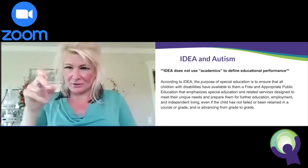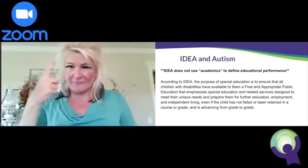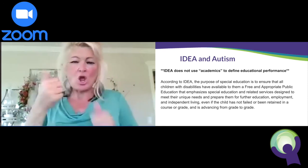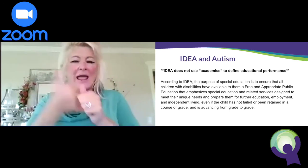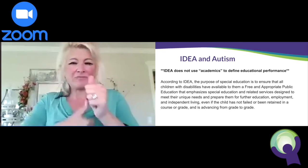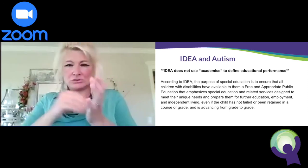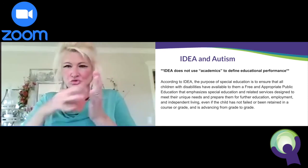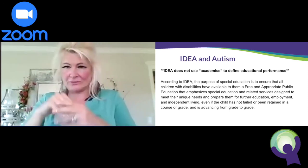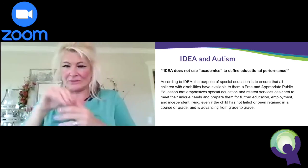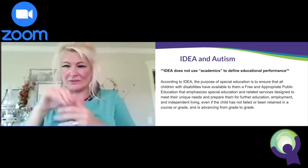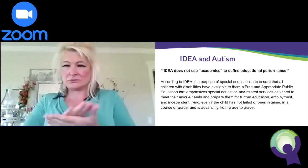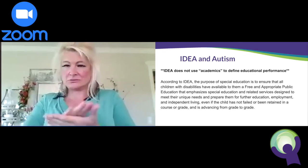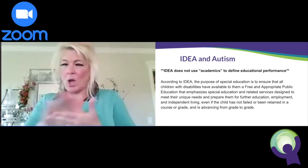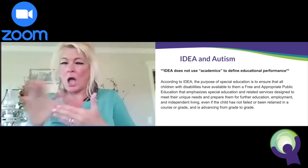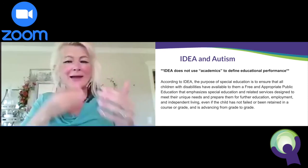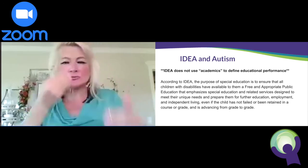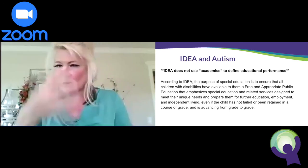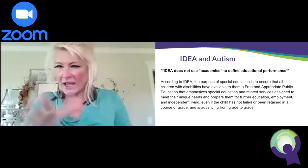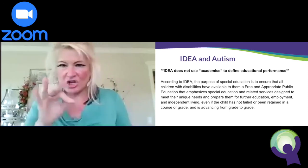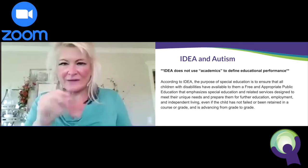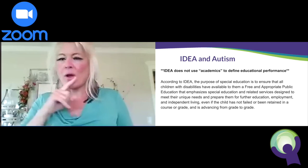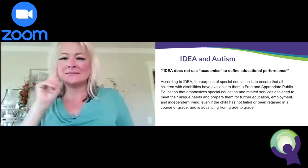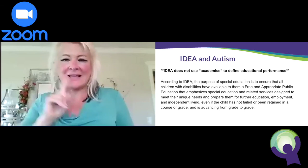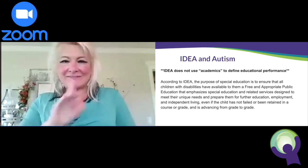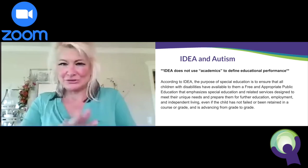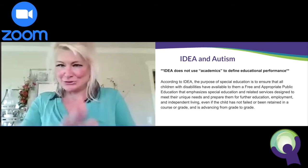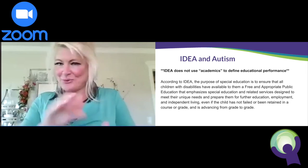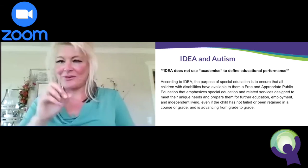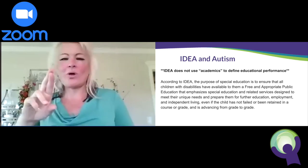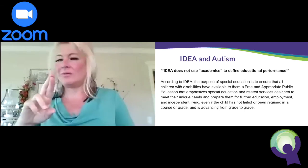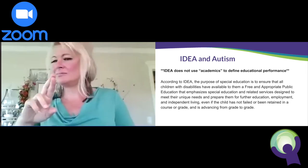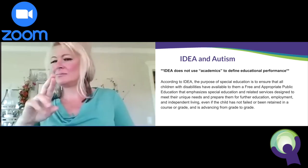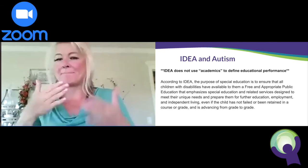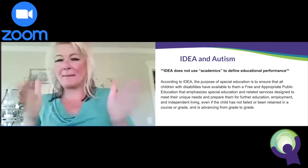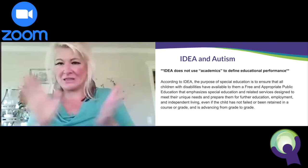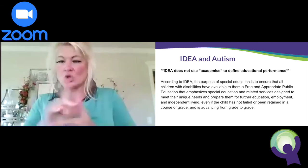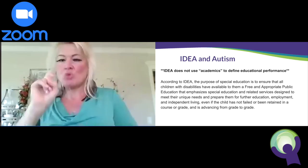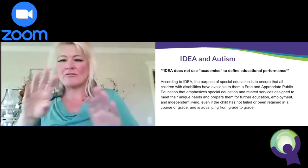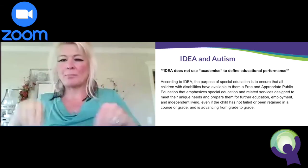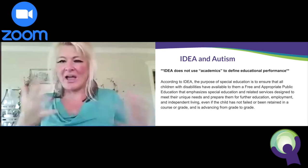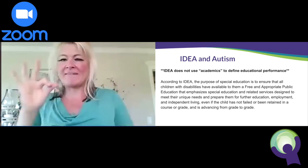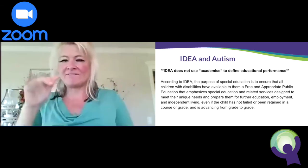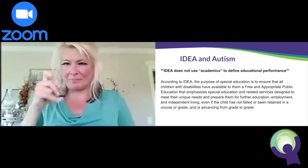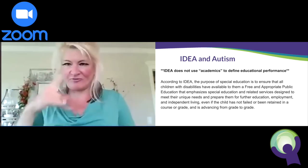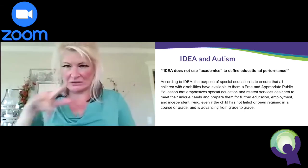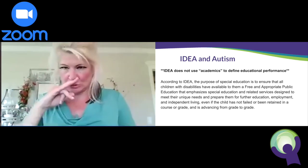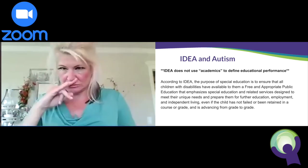We have to provide we have to provide FAPE for everybody in schools regardless if they're deaf or hard of hearing or public schools